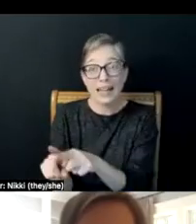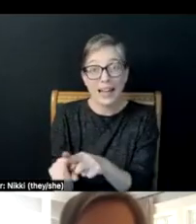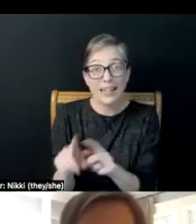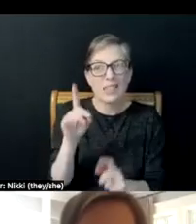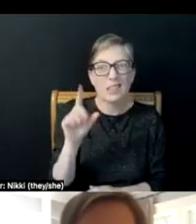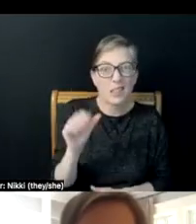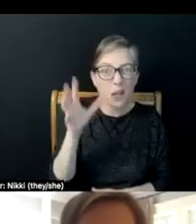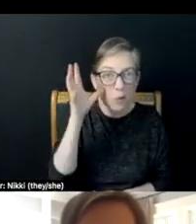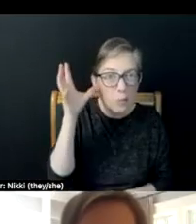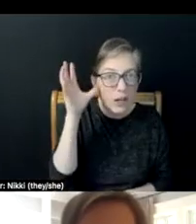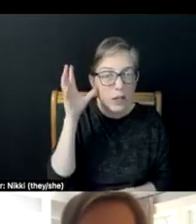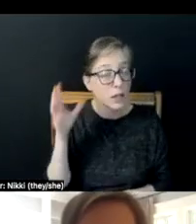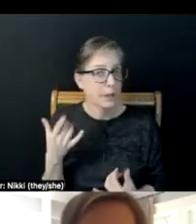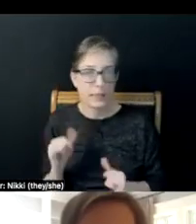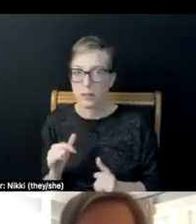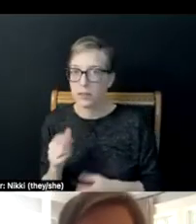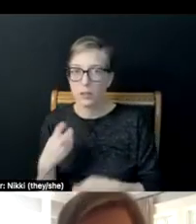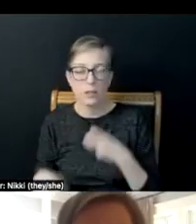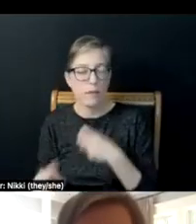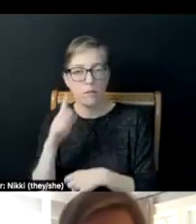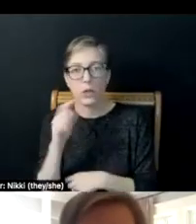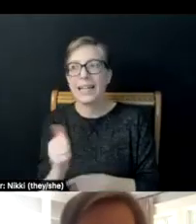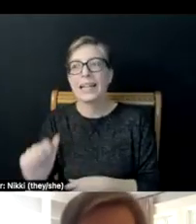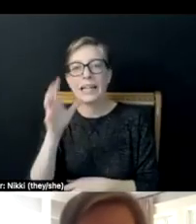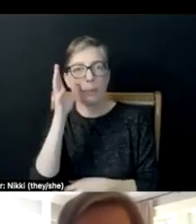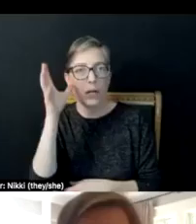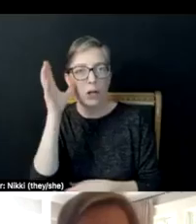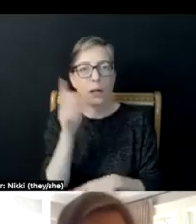it can be especially charged for disabled parents.